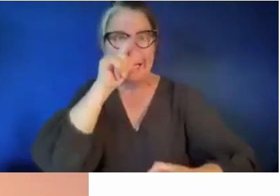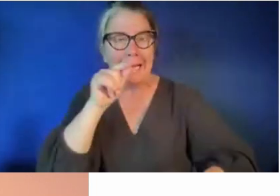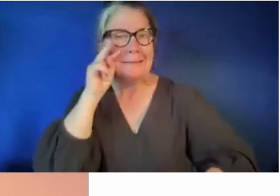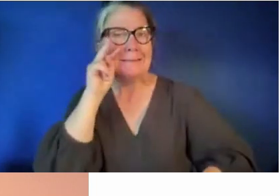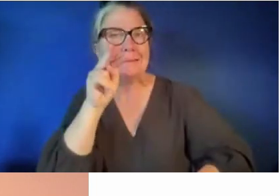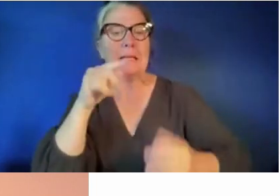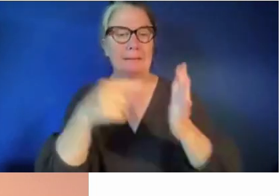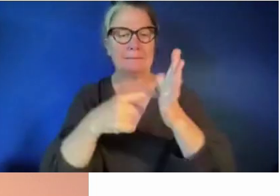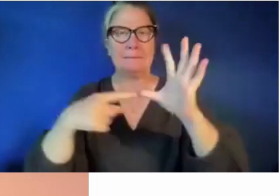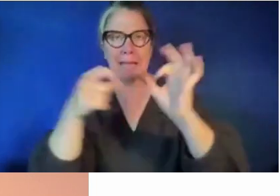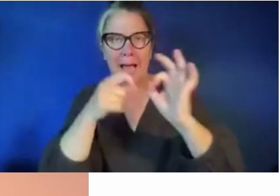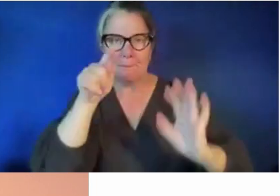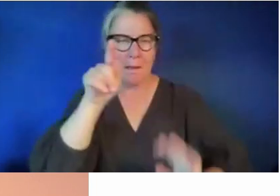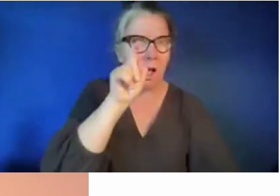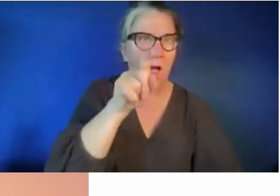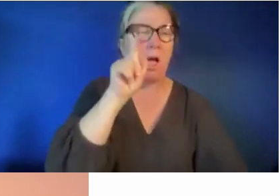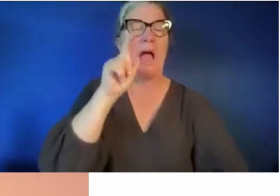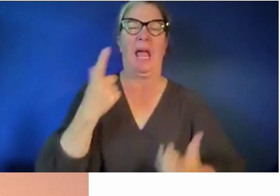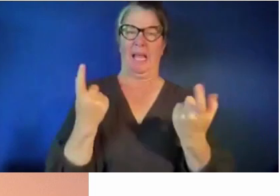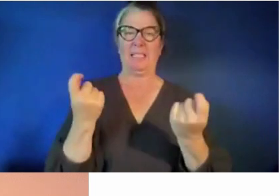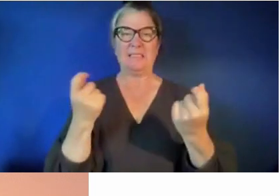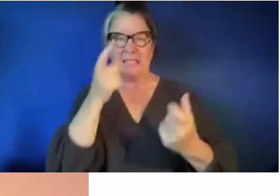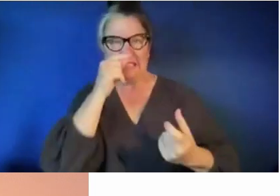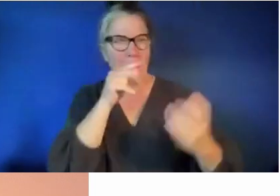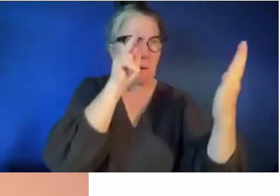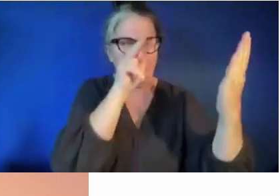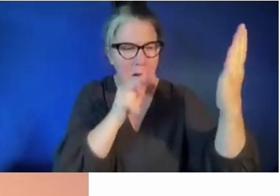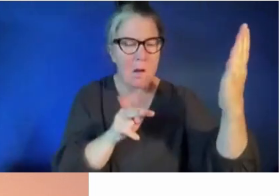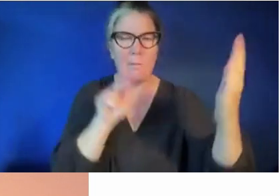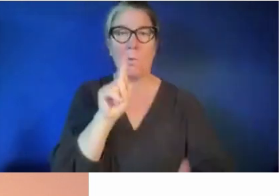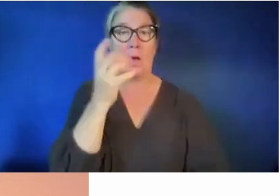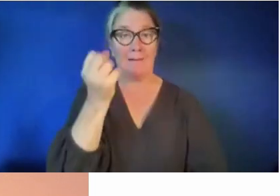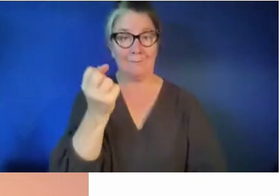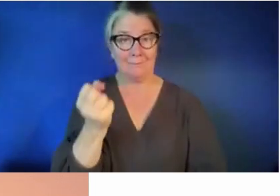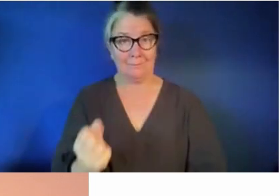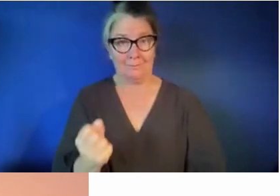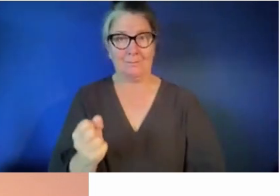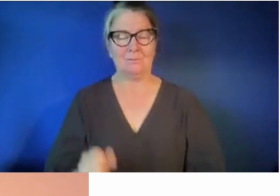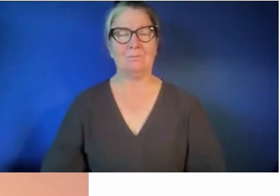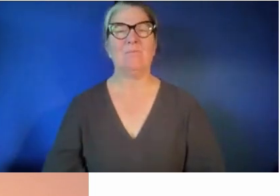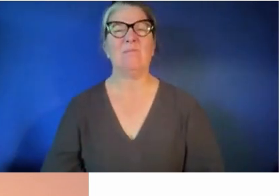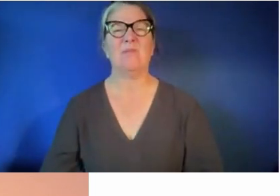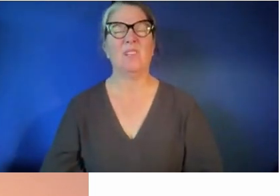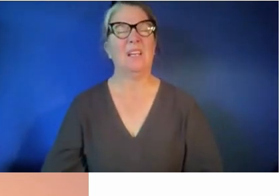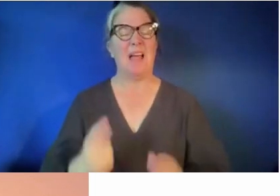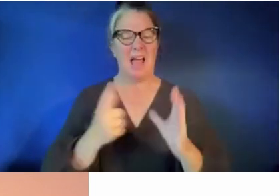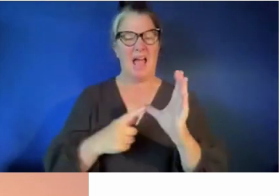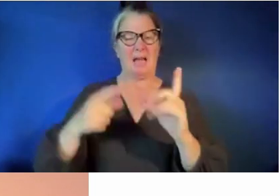In addition, we've been doing a lot of work from the APSC in thinking about skilled workforce, thinking about workforce planning